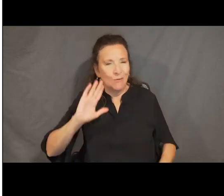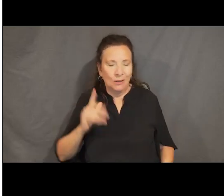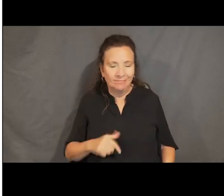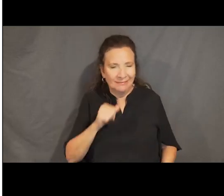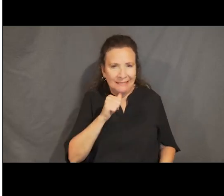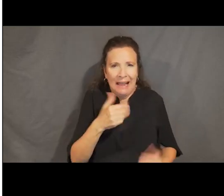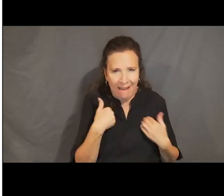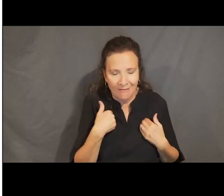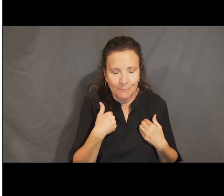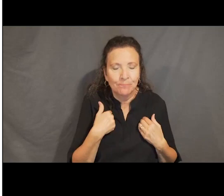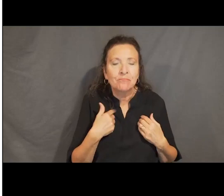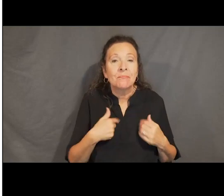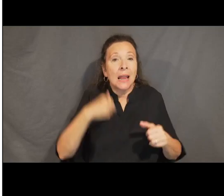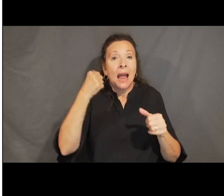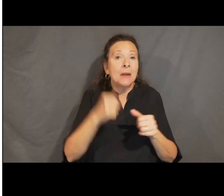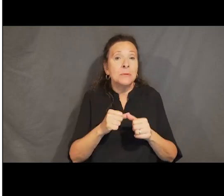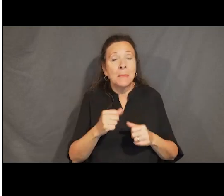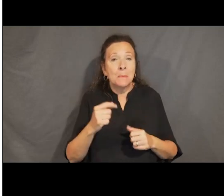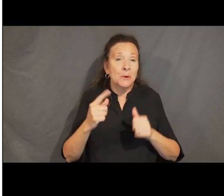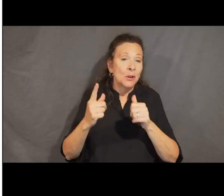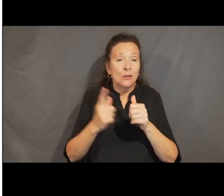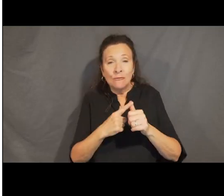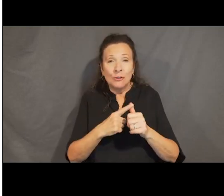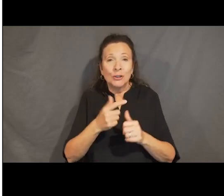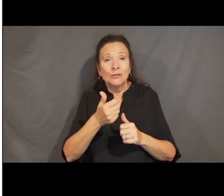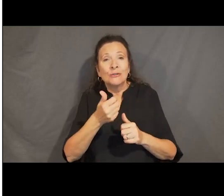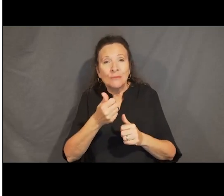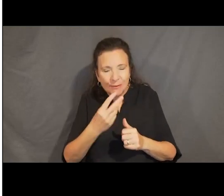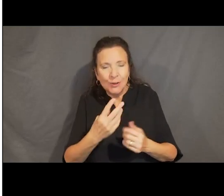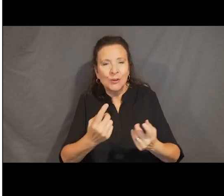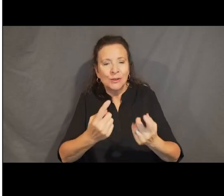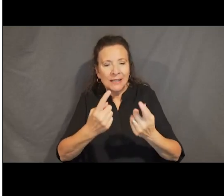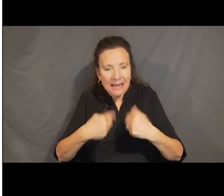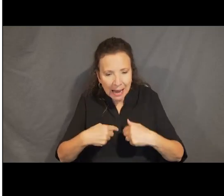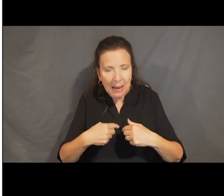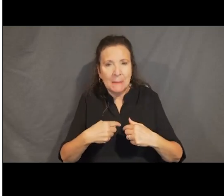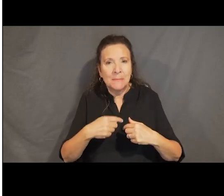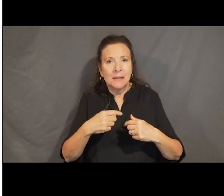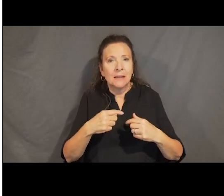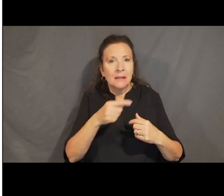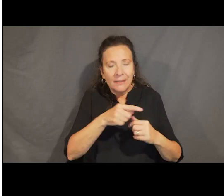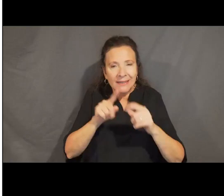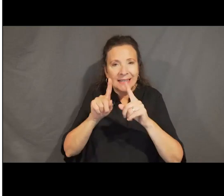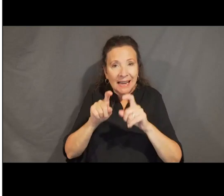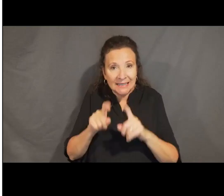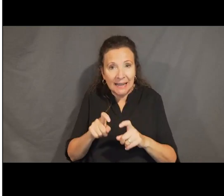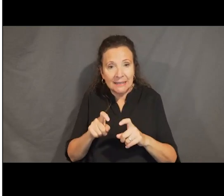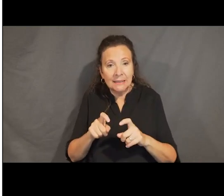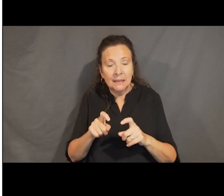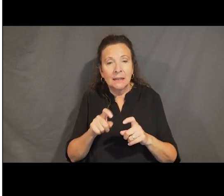when the first ones came through and what they were doing is they were testing text that was